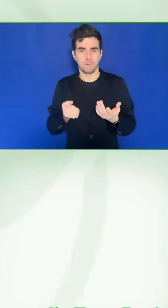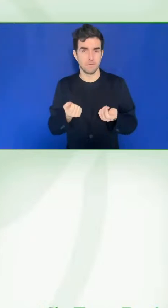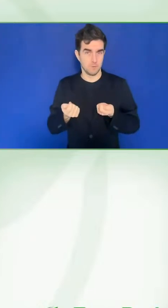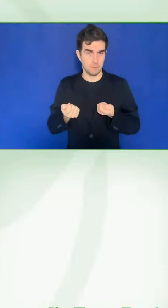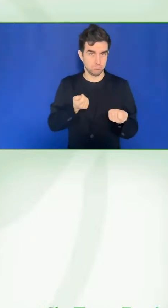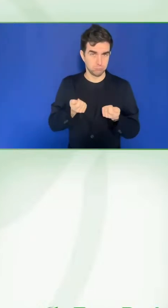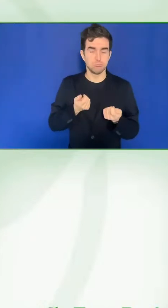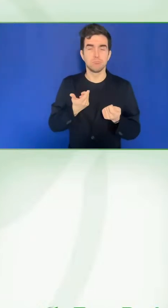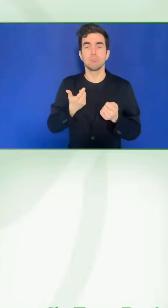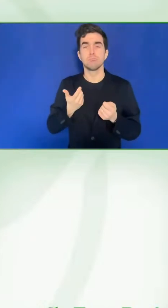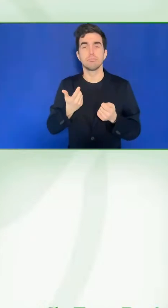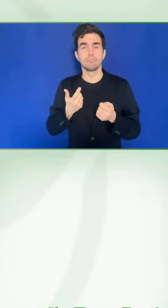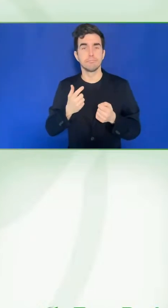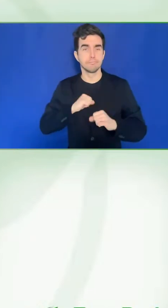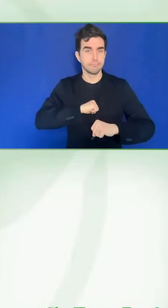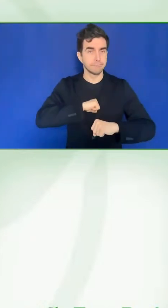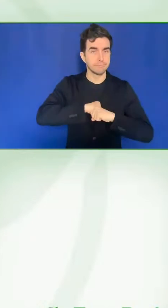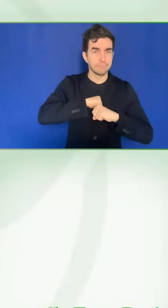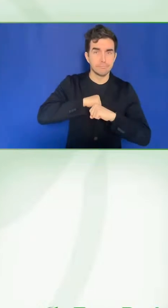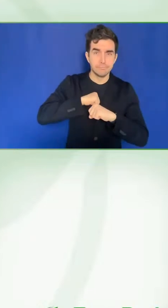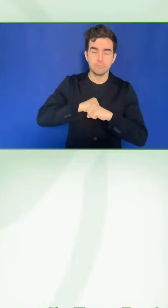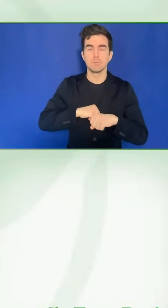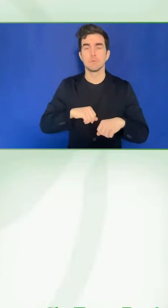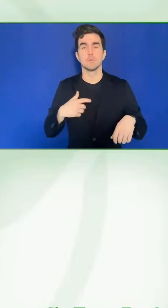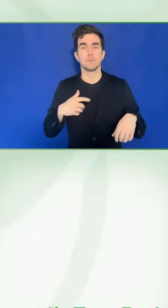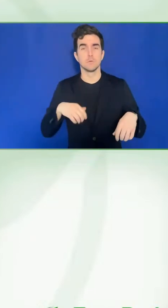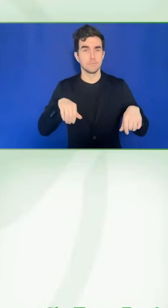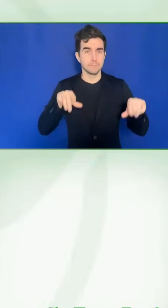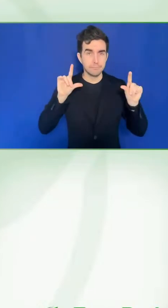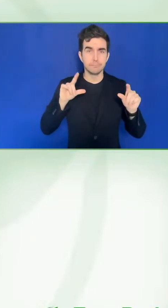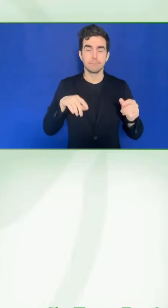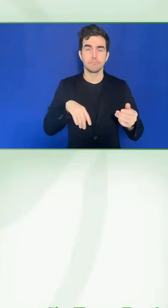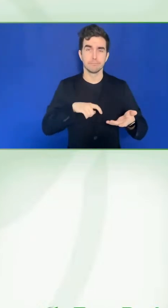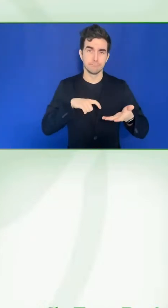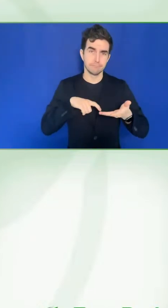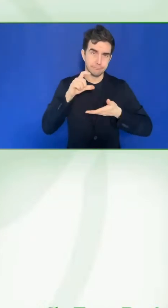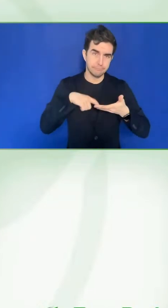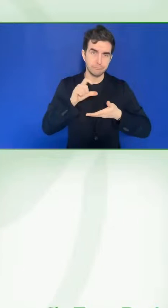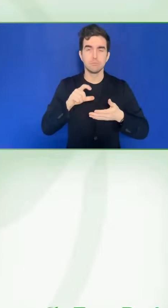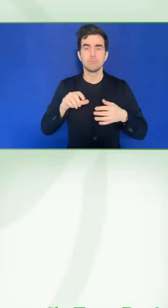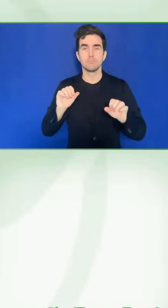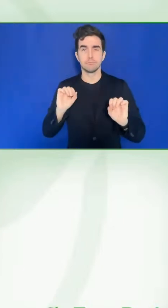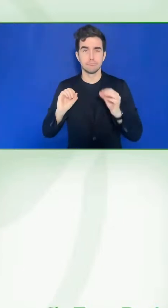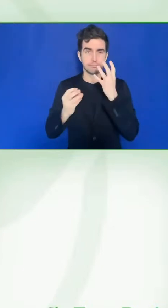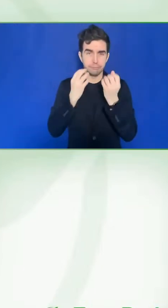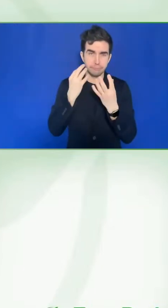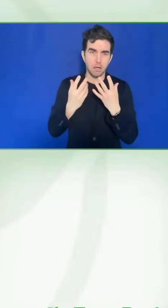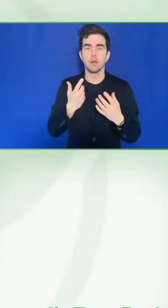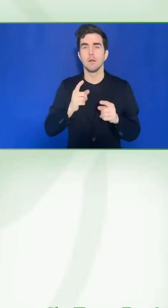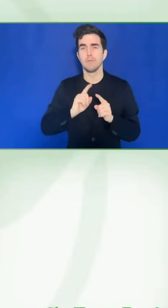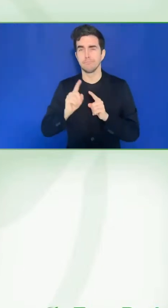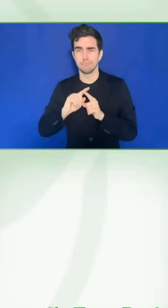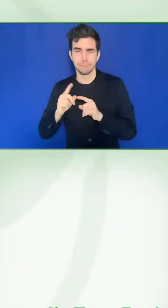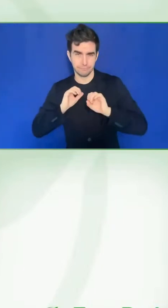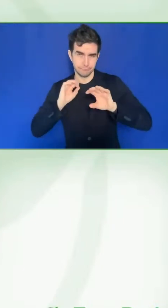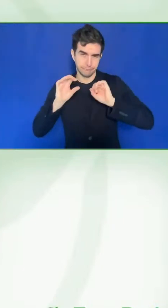address. I hope these are somewhat helpful, if not too general for all of you.